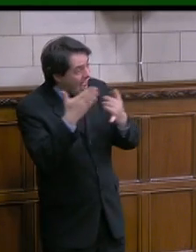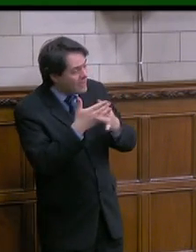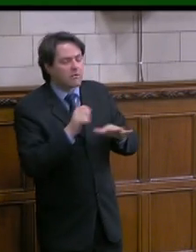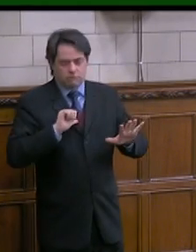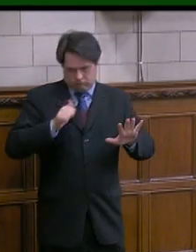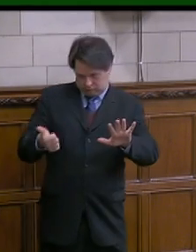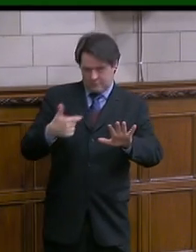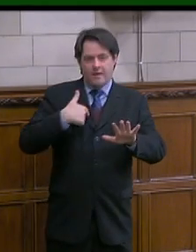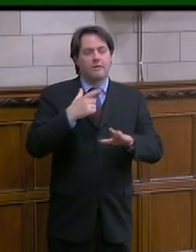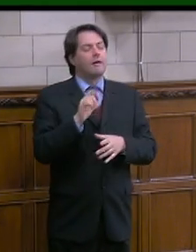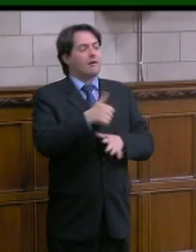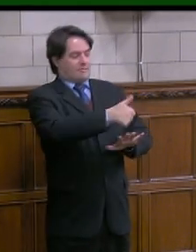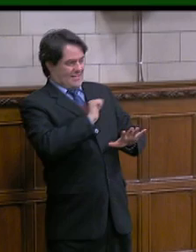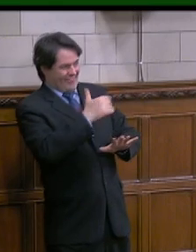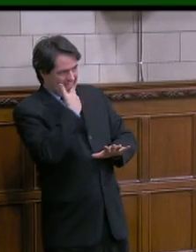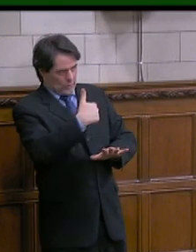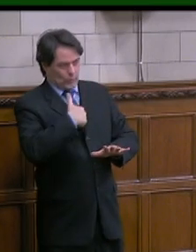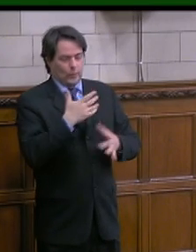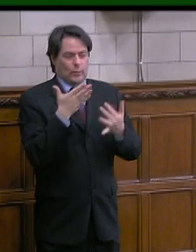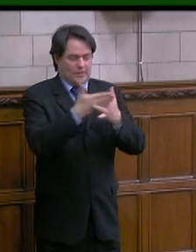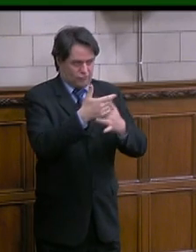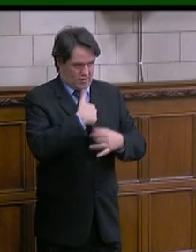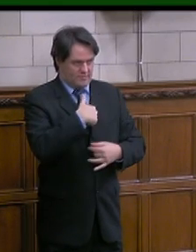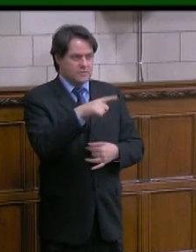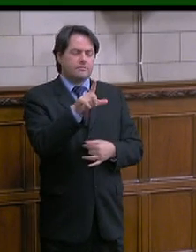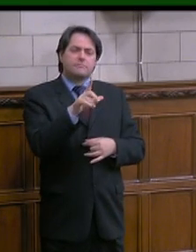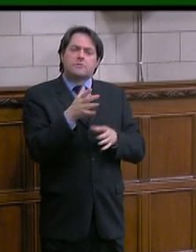I, too, am looking forward to going along to those classes. Jim Fitzpatrick: I have done some research on behalf of the